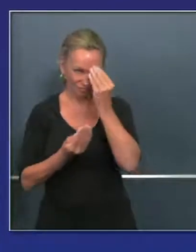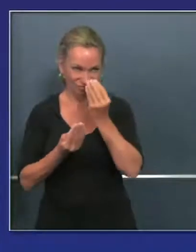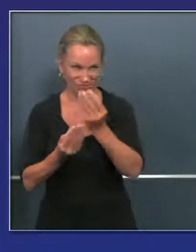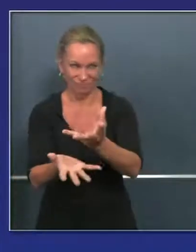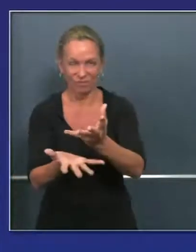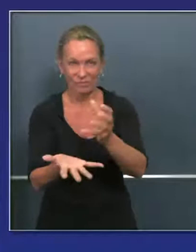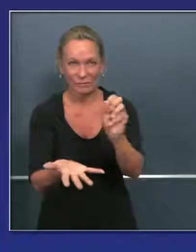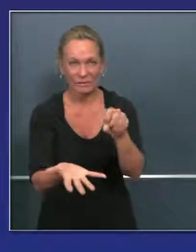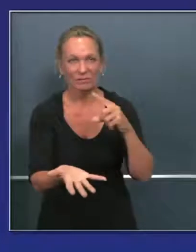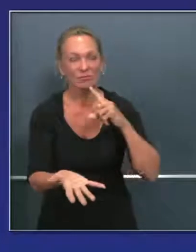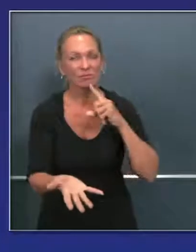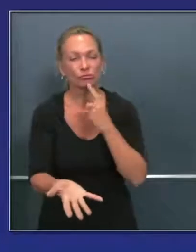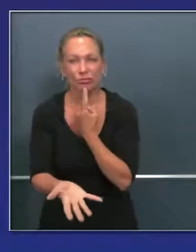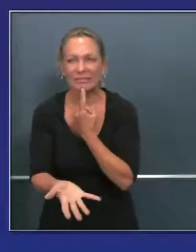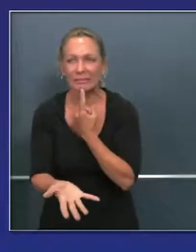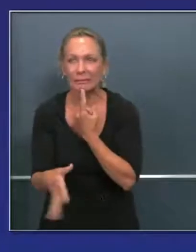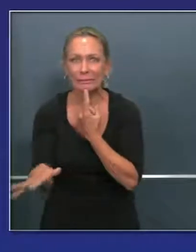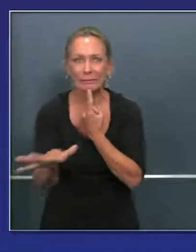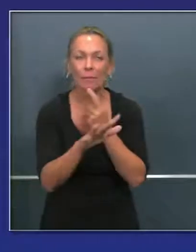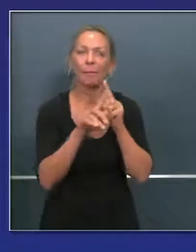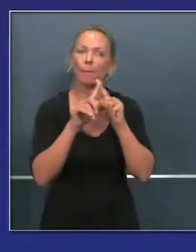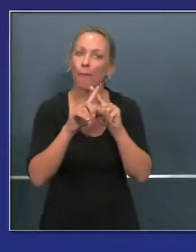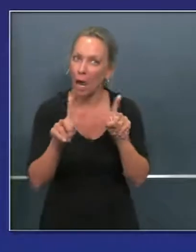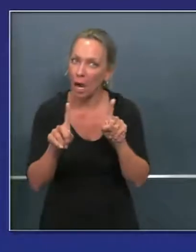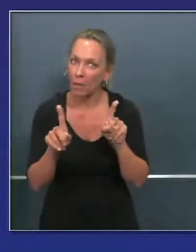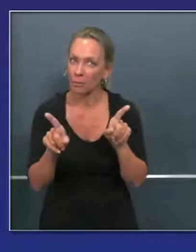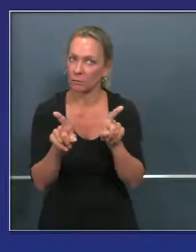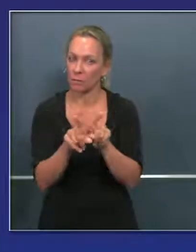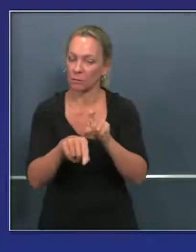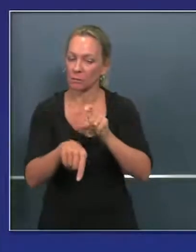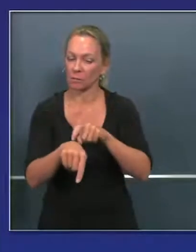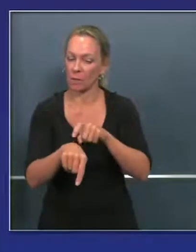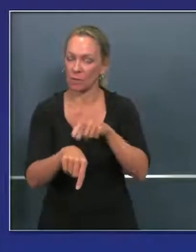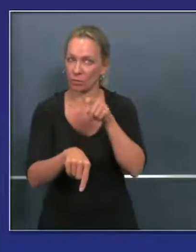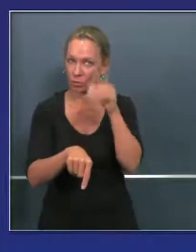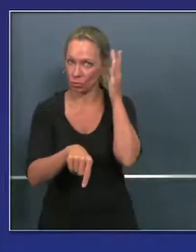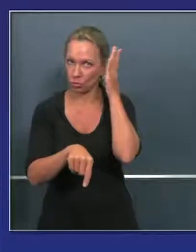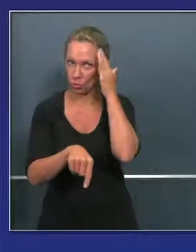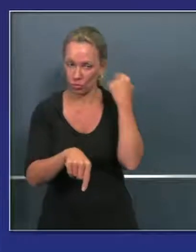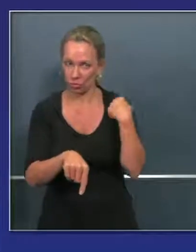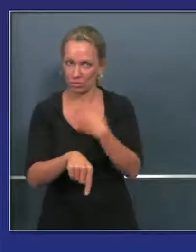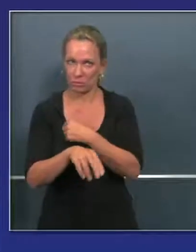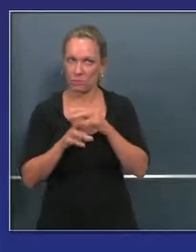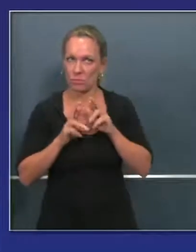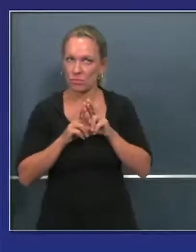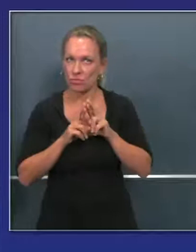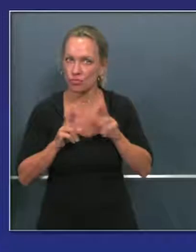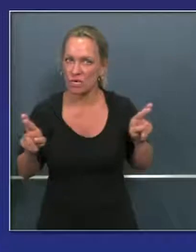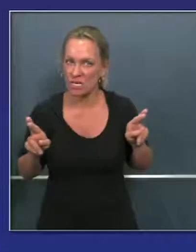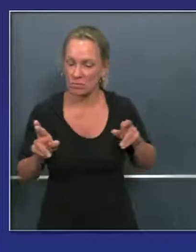blue on this pie chart and more orange moving forward as it relates again to the approach